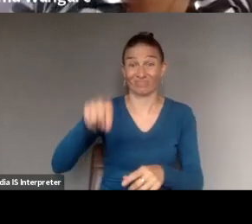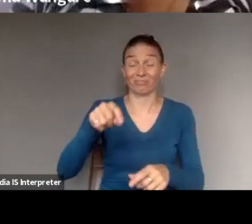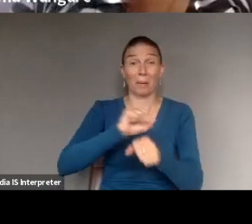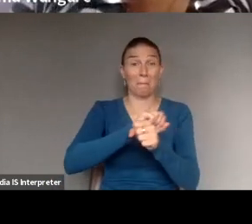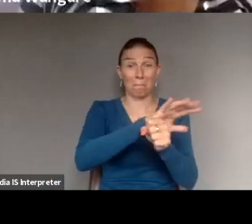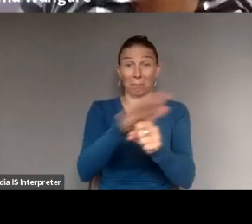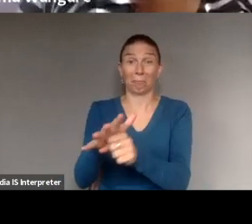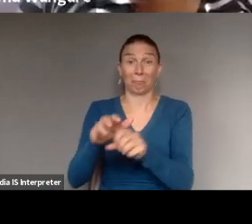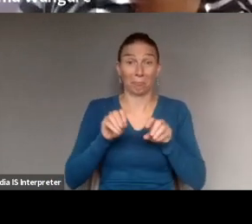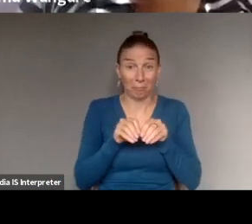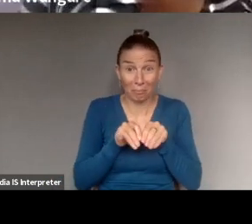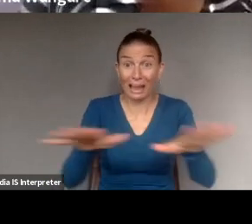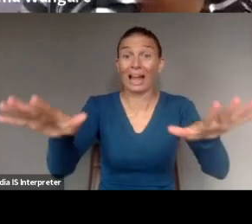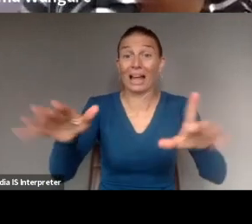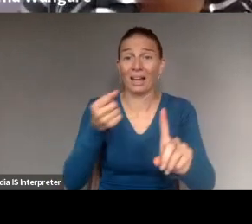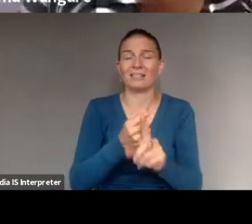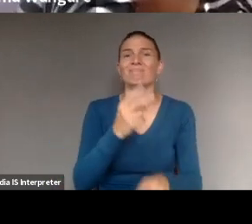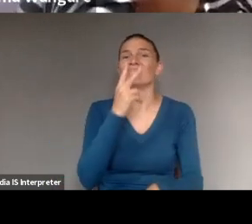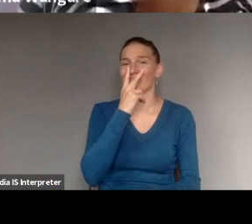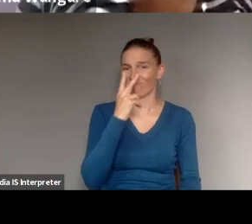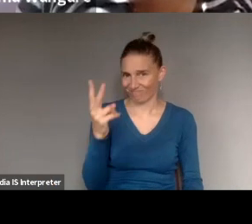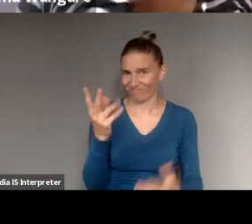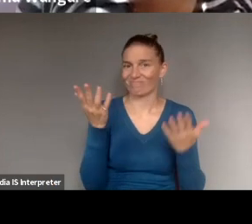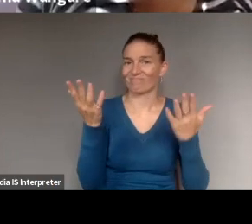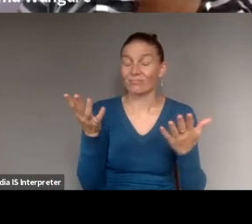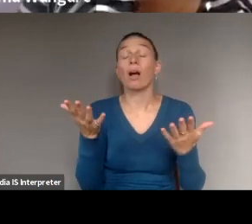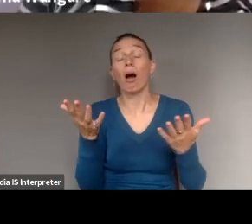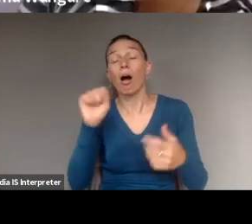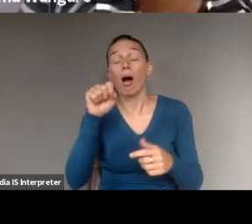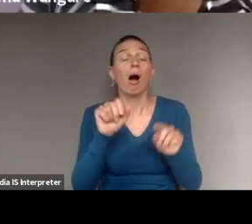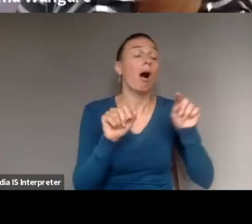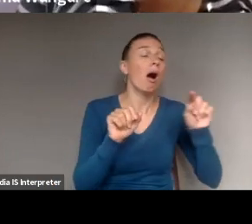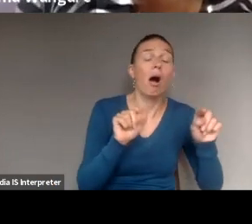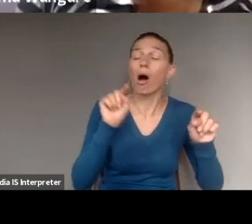bits and pieces good practices across the region which is quite promising.